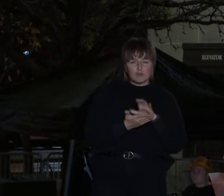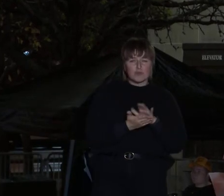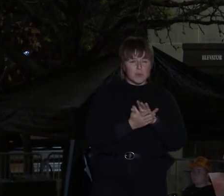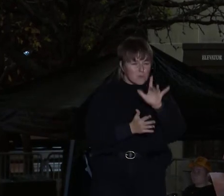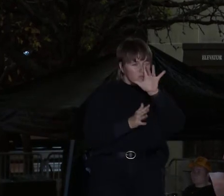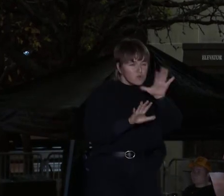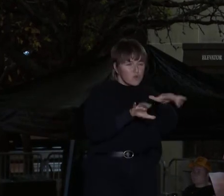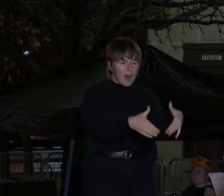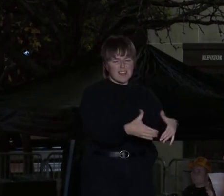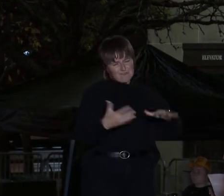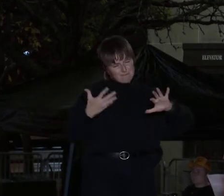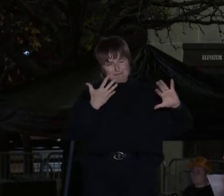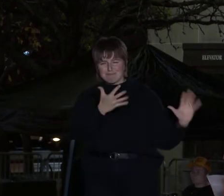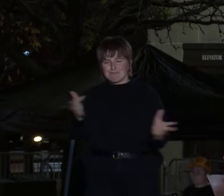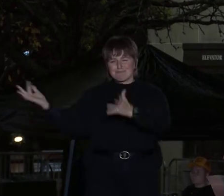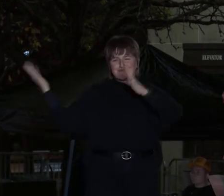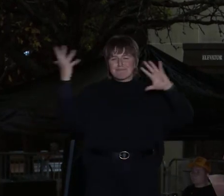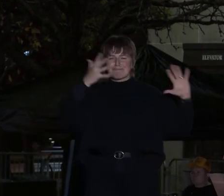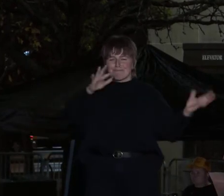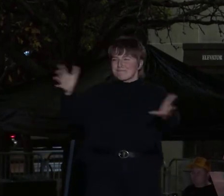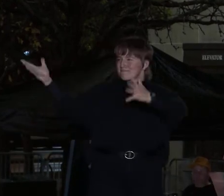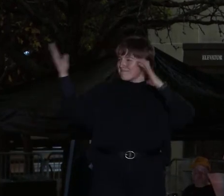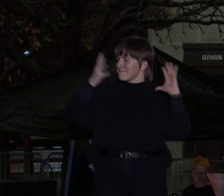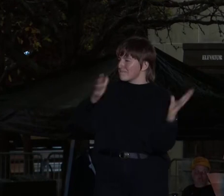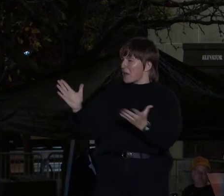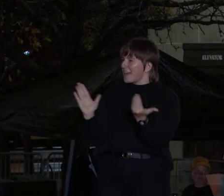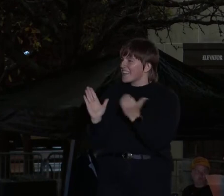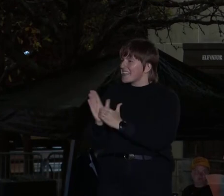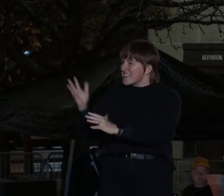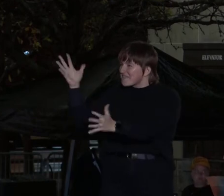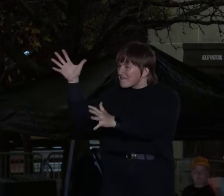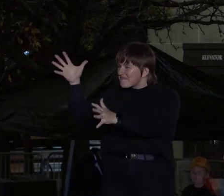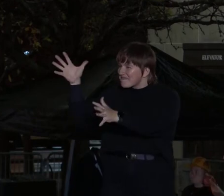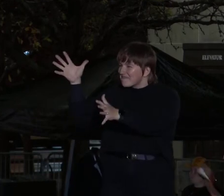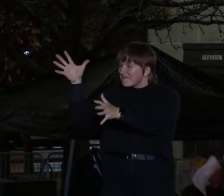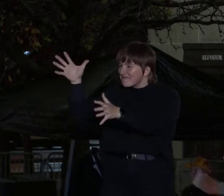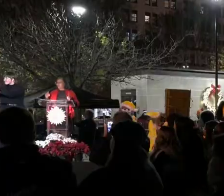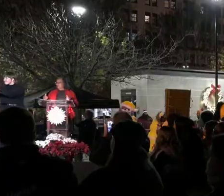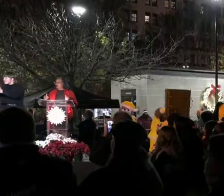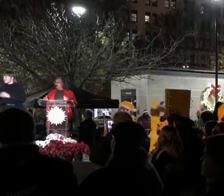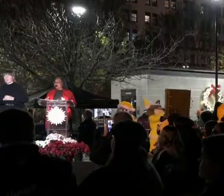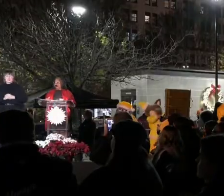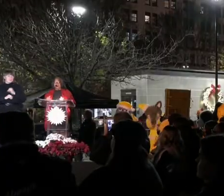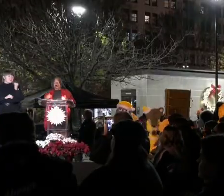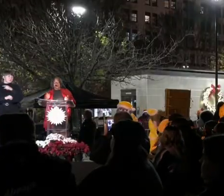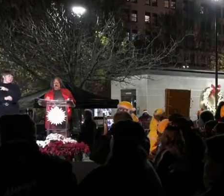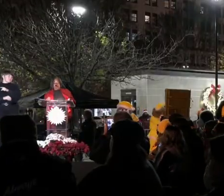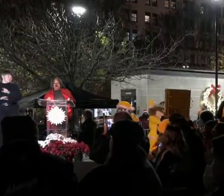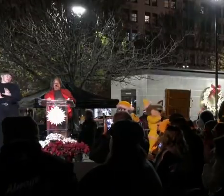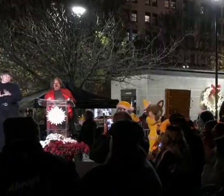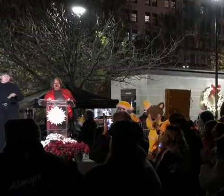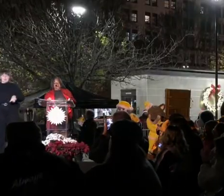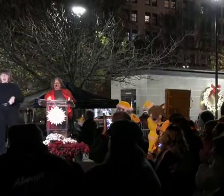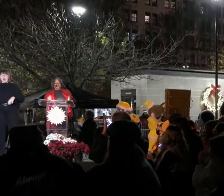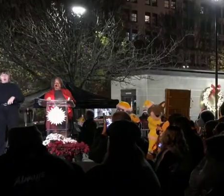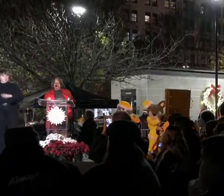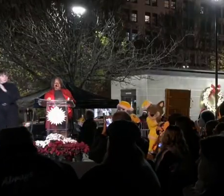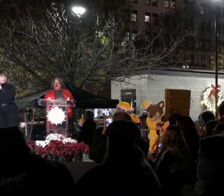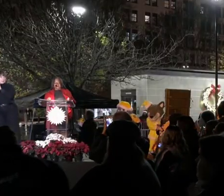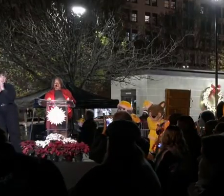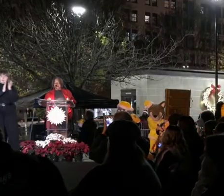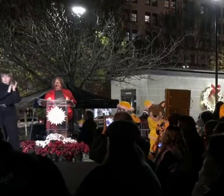SCHOOL CHOIR ANOTHER BIG ROUND